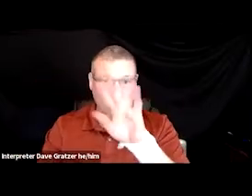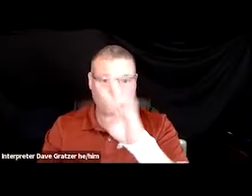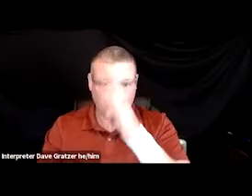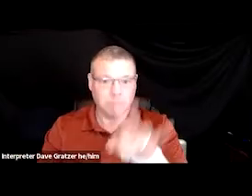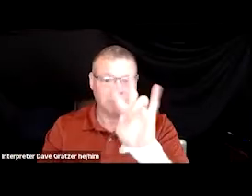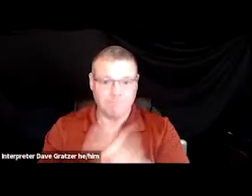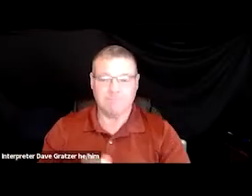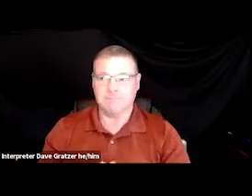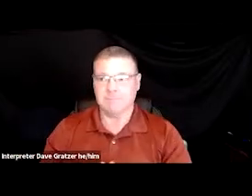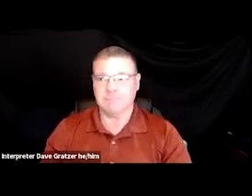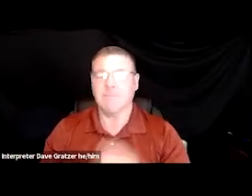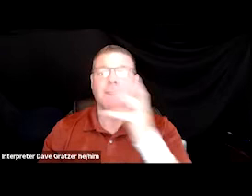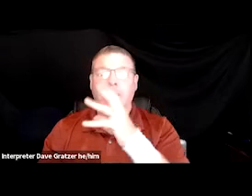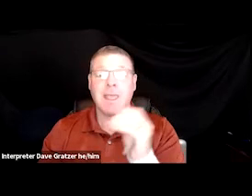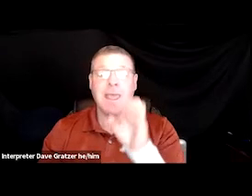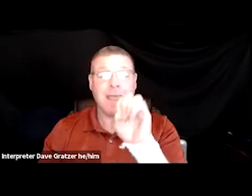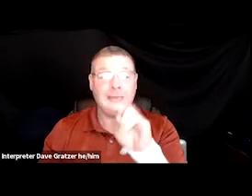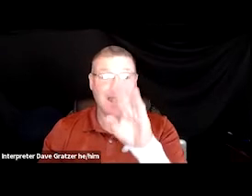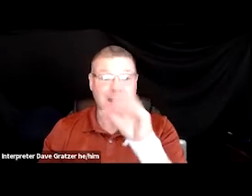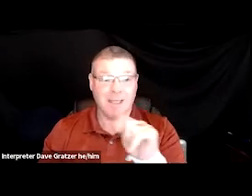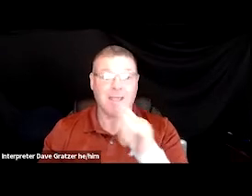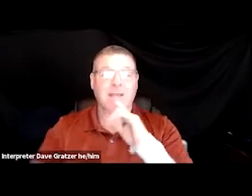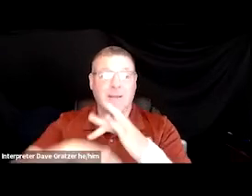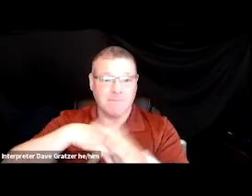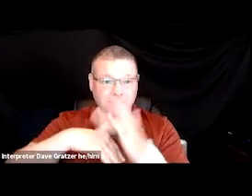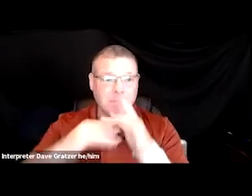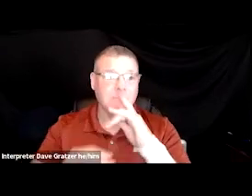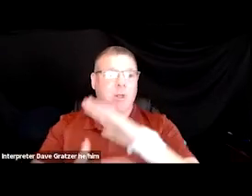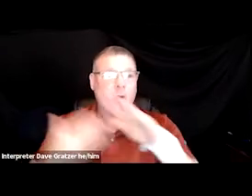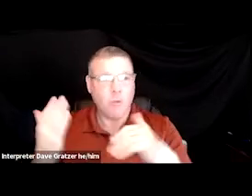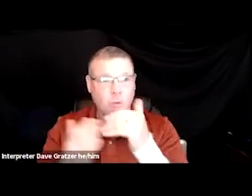And again, MCOT services are available in all 254 counties.